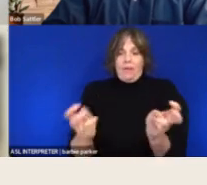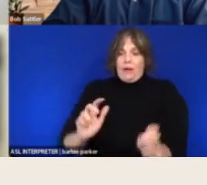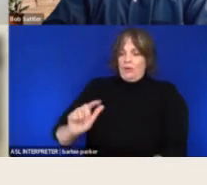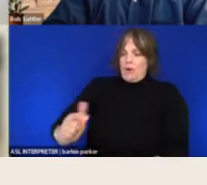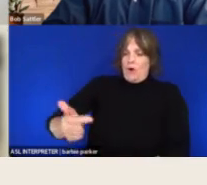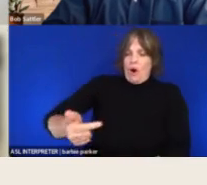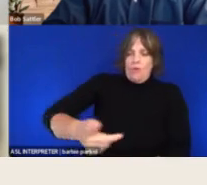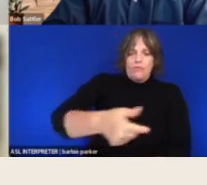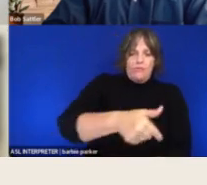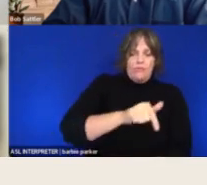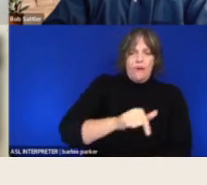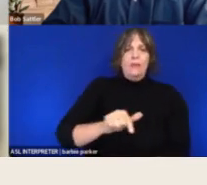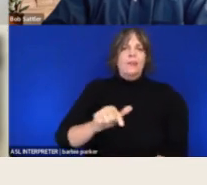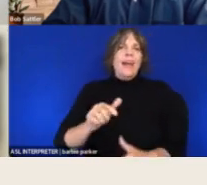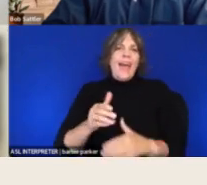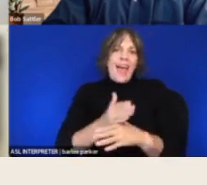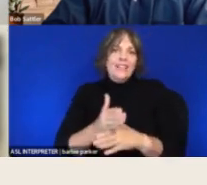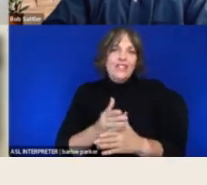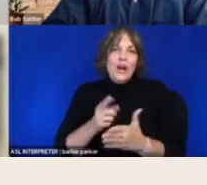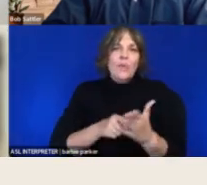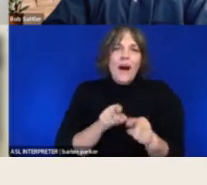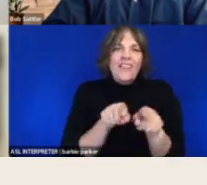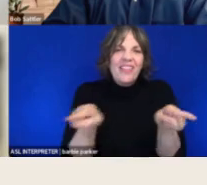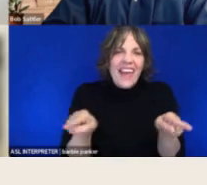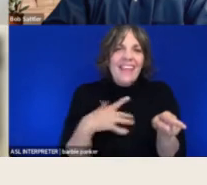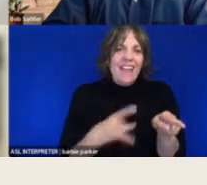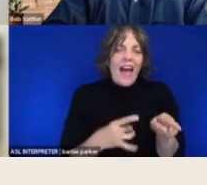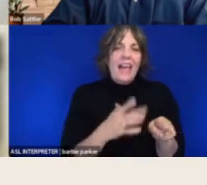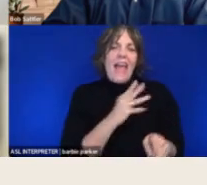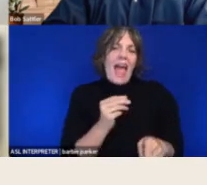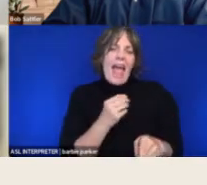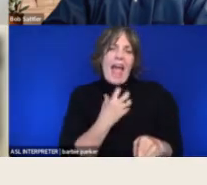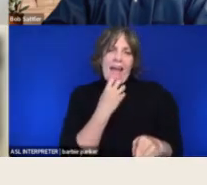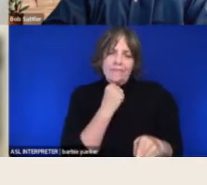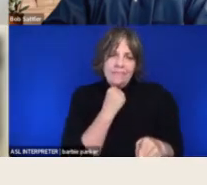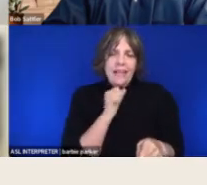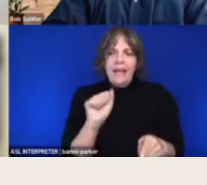and admire about the person. From the jump, you create a